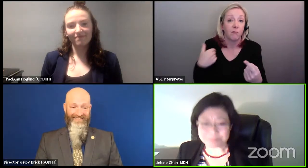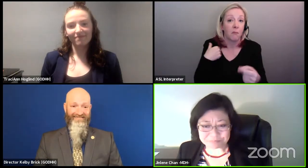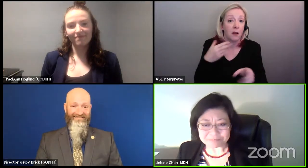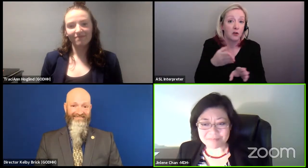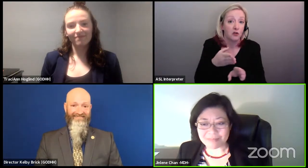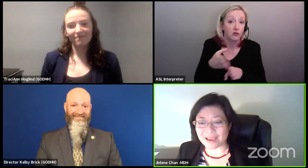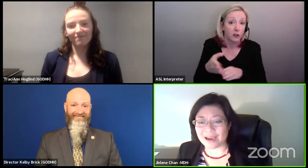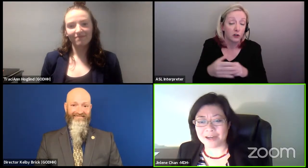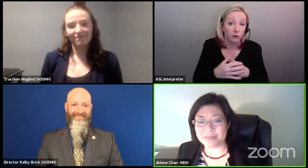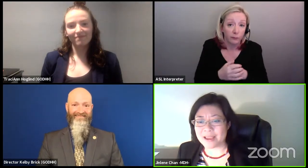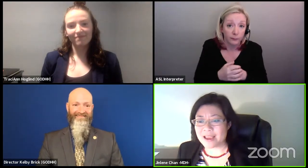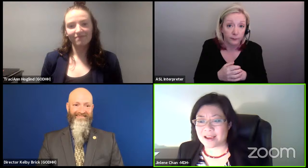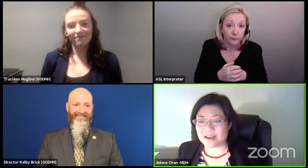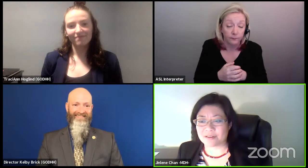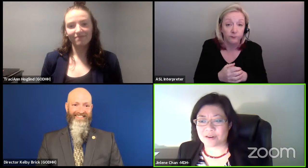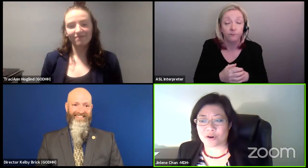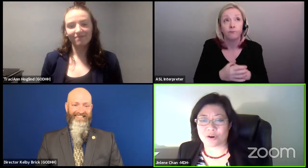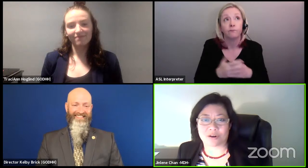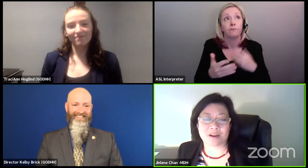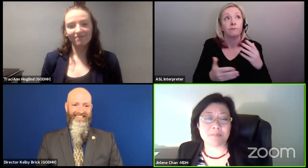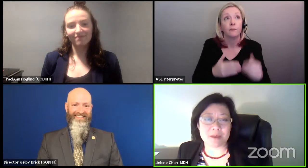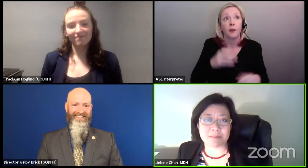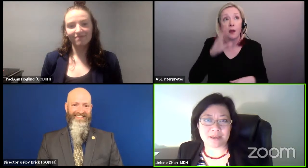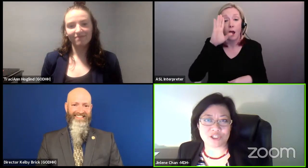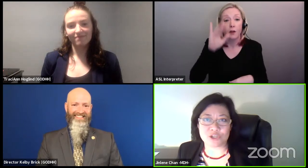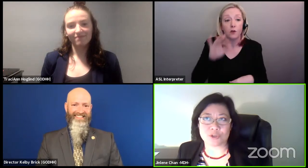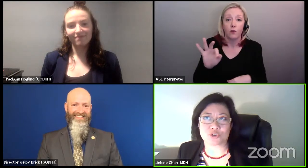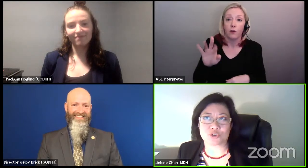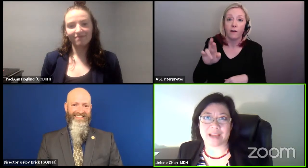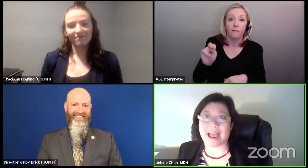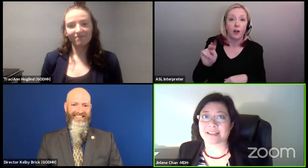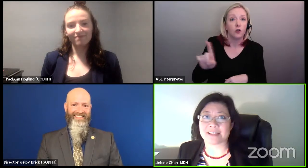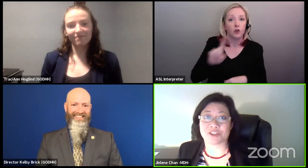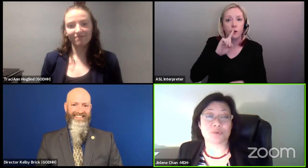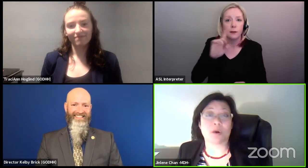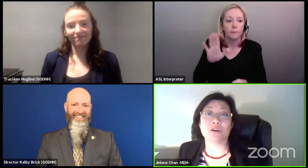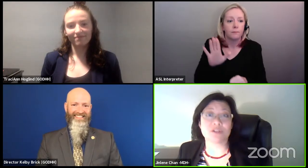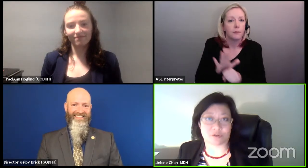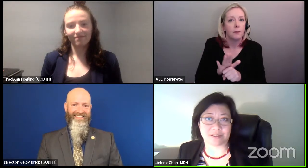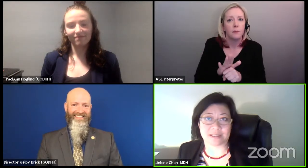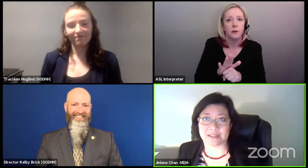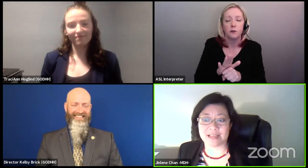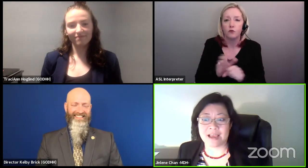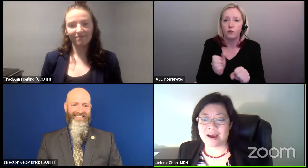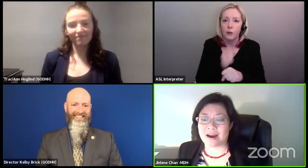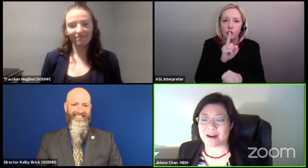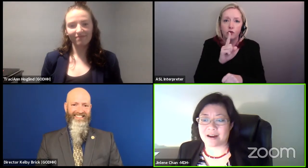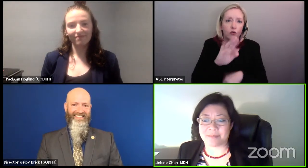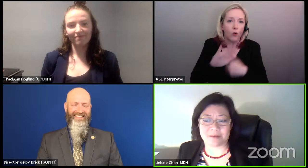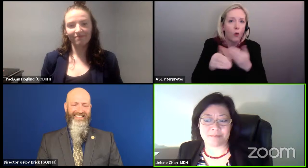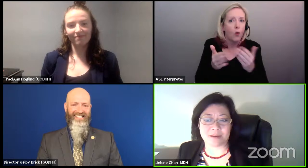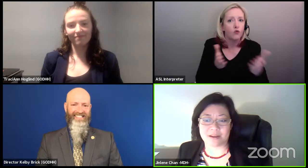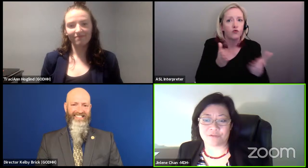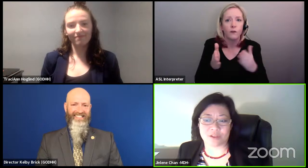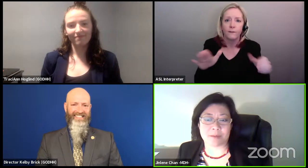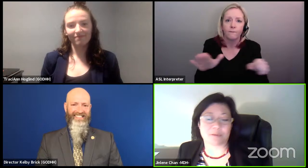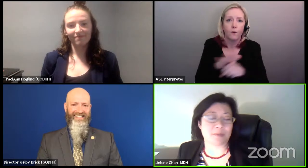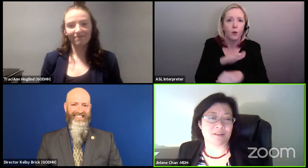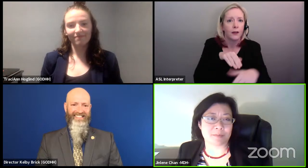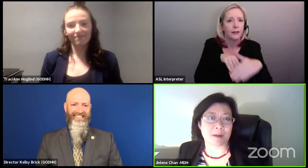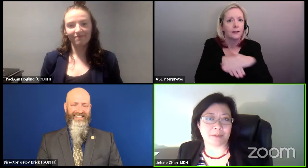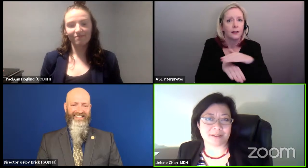that her commitment to ensuring access to all services for the betterment of the public's